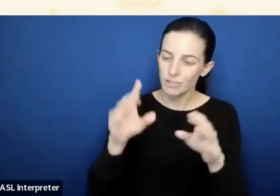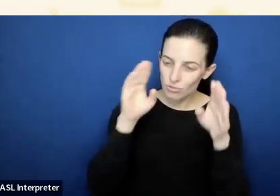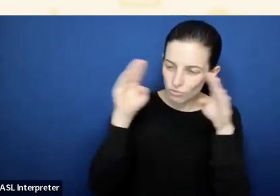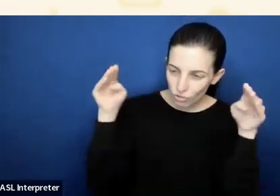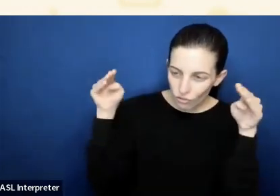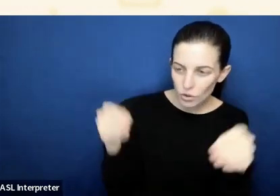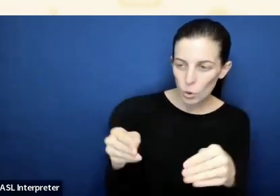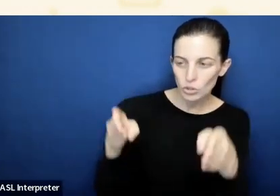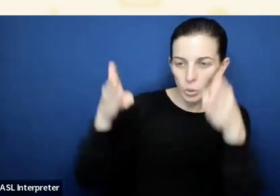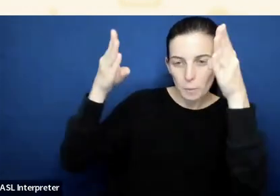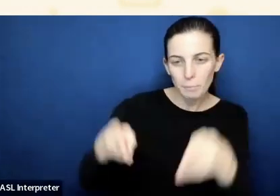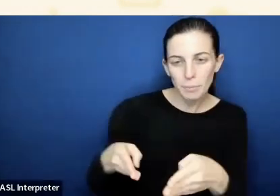in front of you is saying.